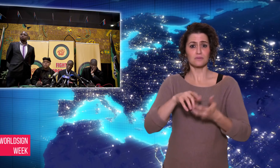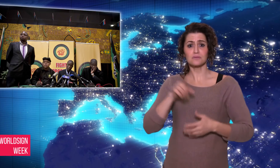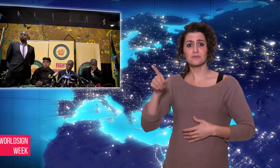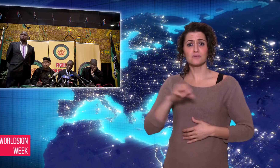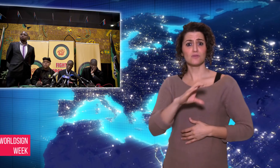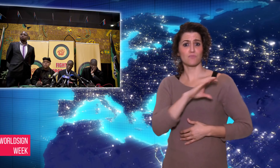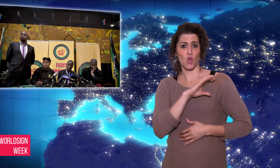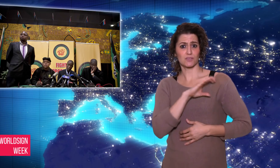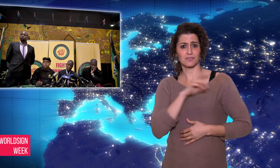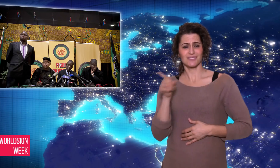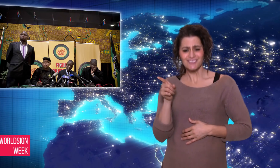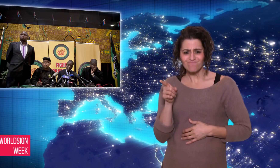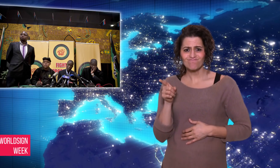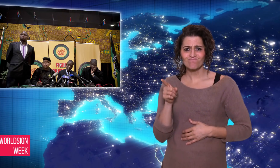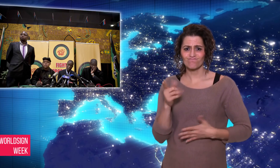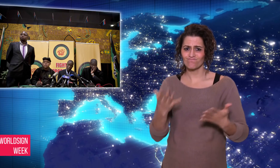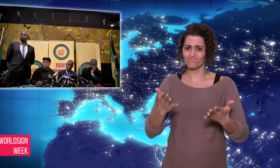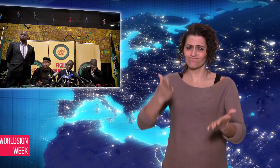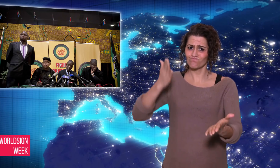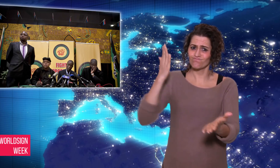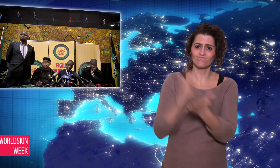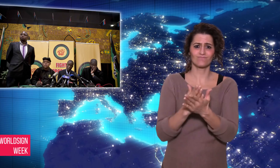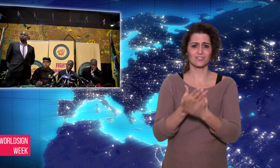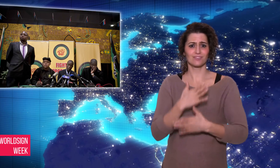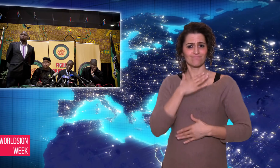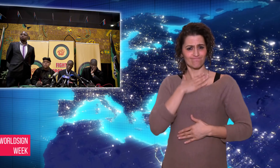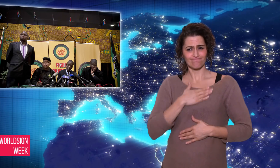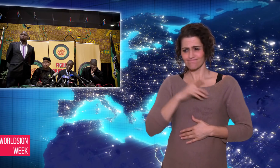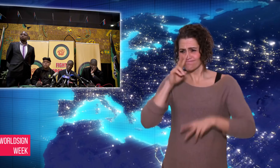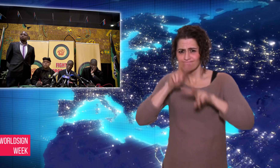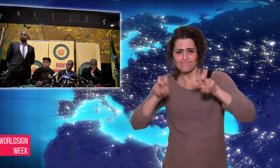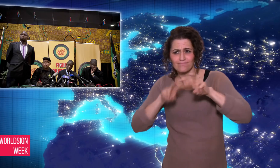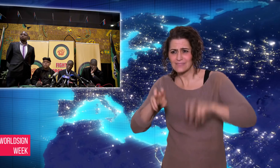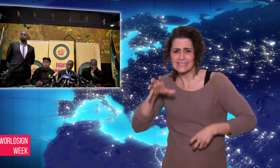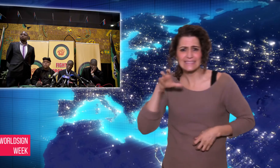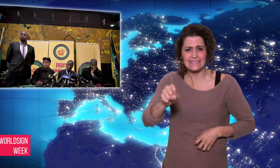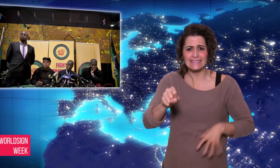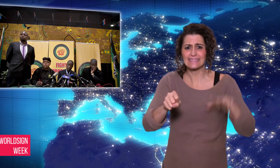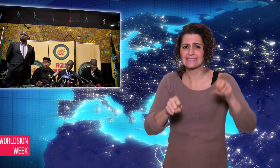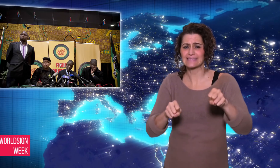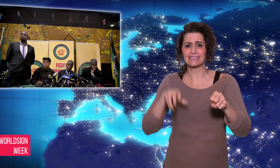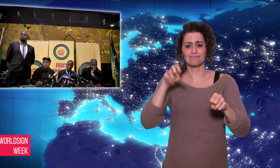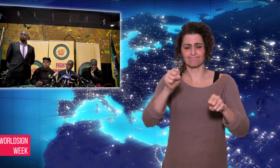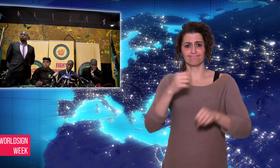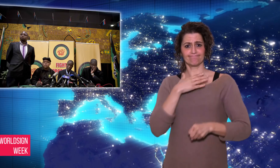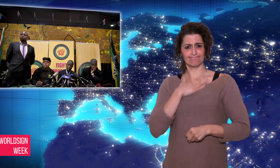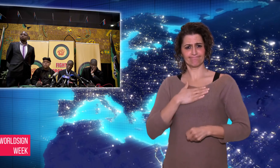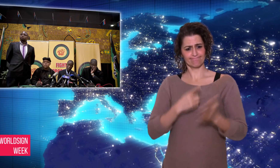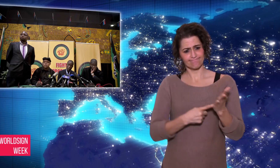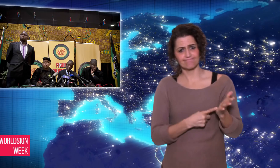South African president, Cyril